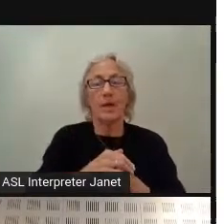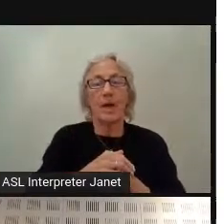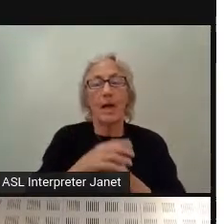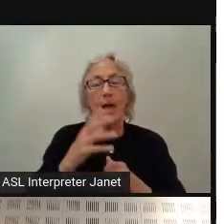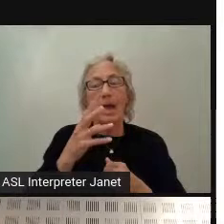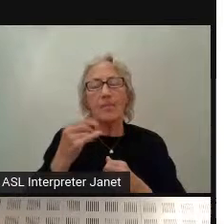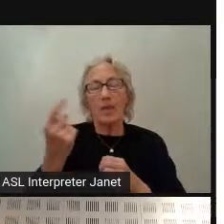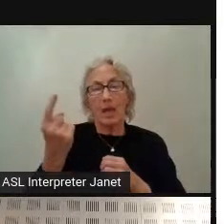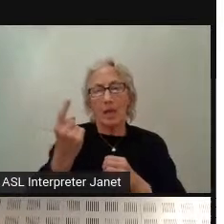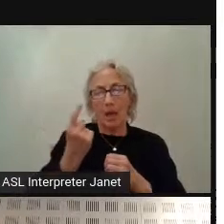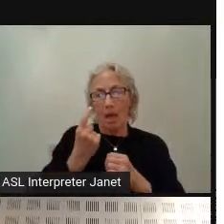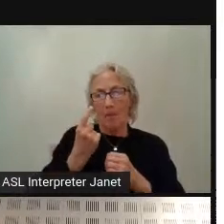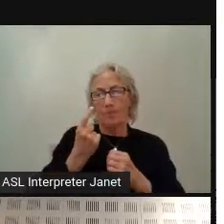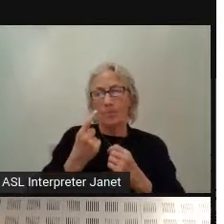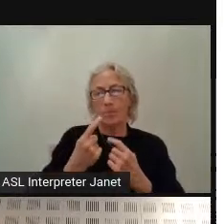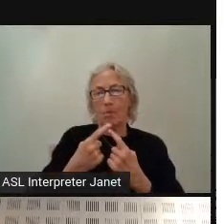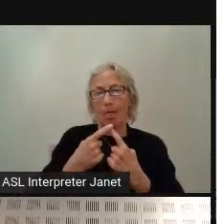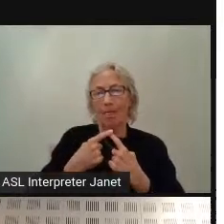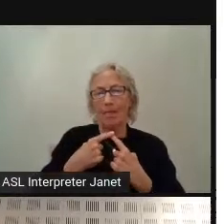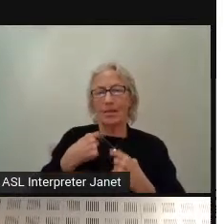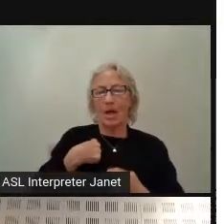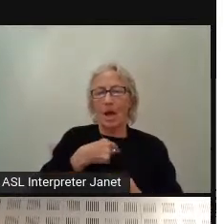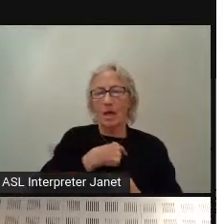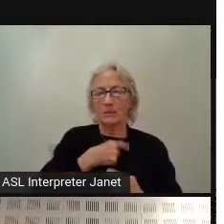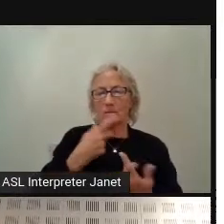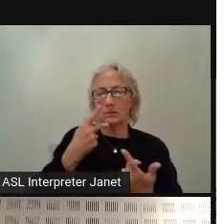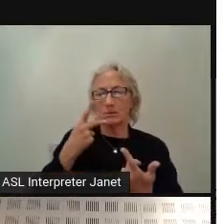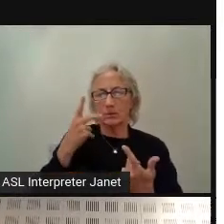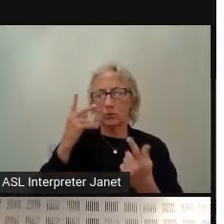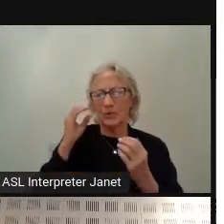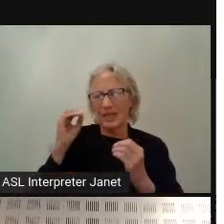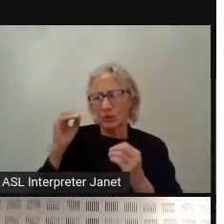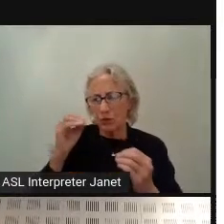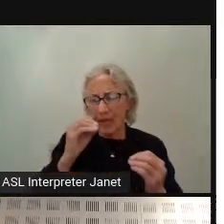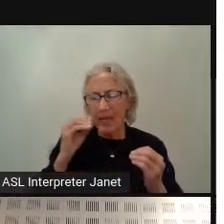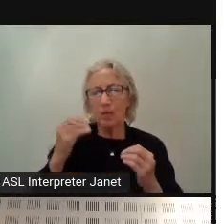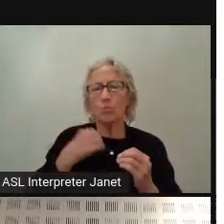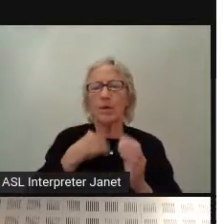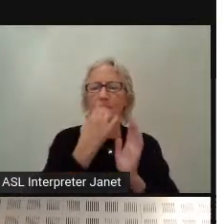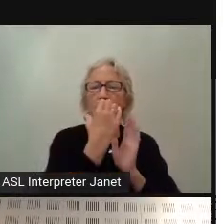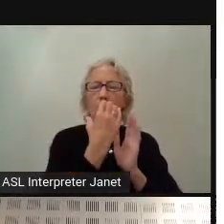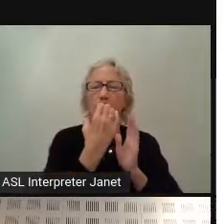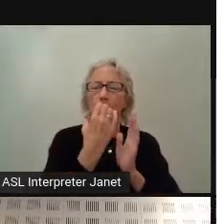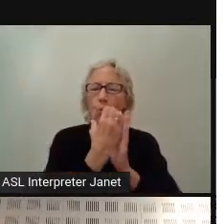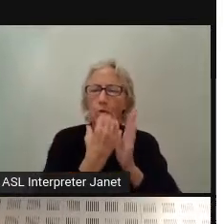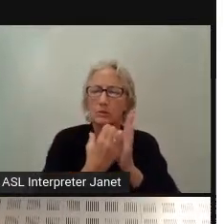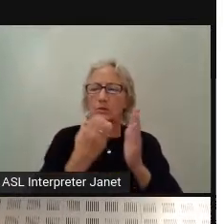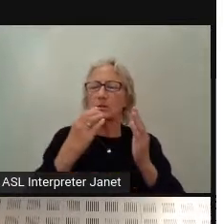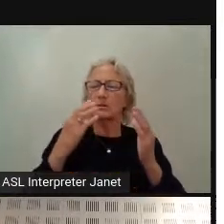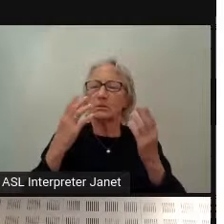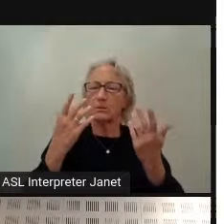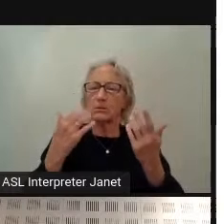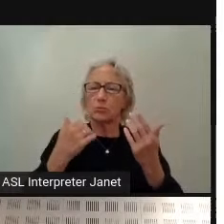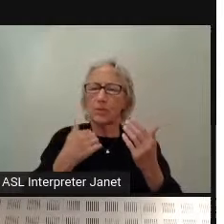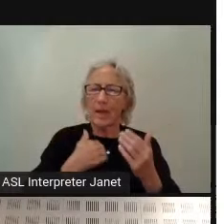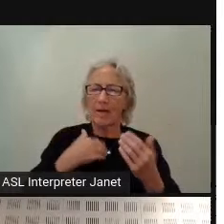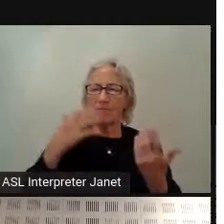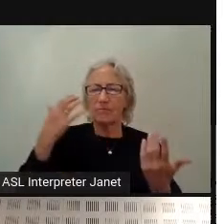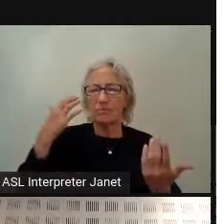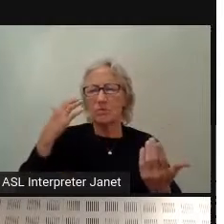groups are professionals working in the field of vision who work locally around Denmark and since we are the most specialized place they come to us and we do